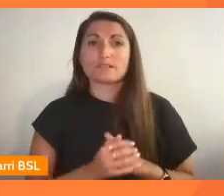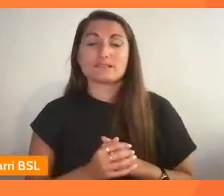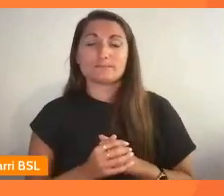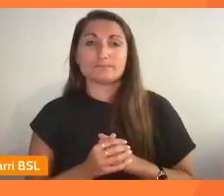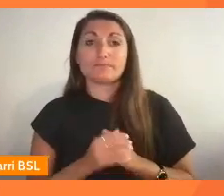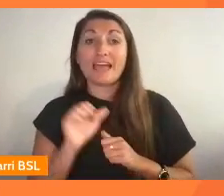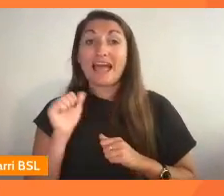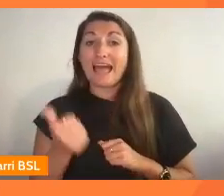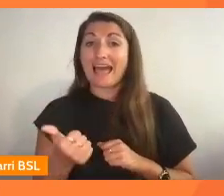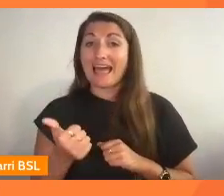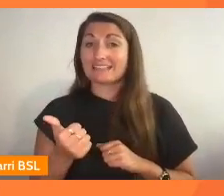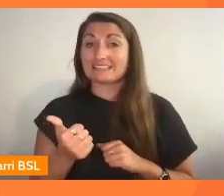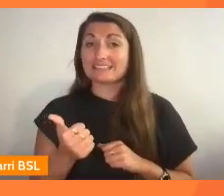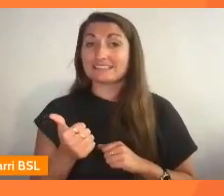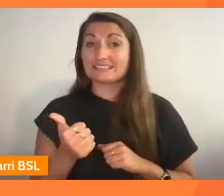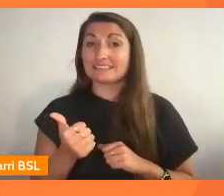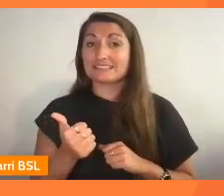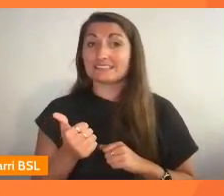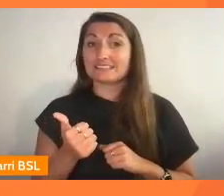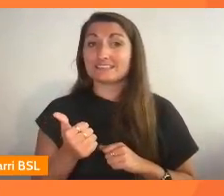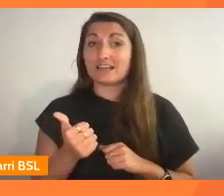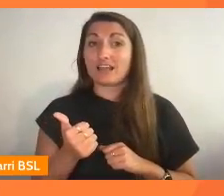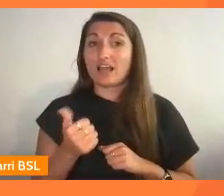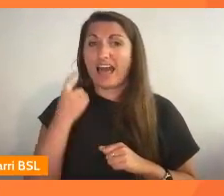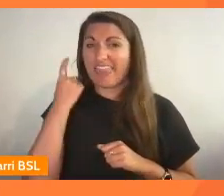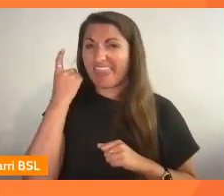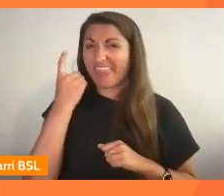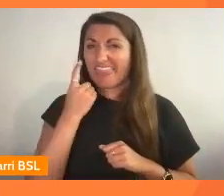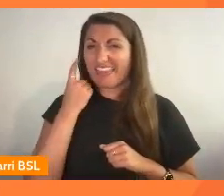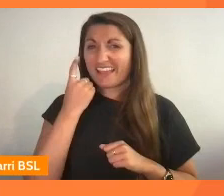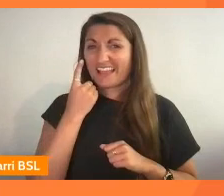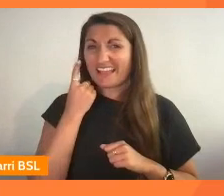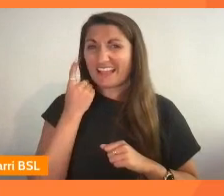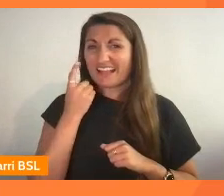And I think I can leave it there.